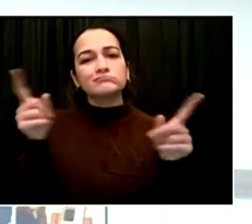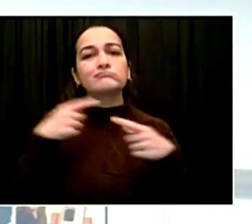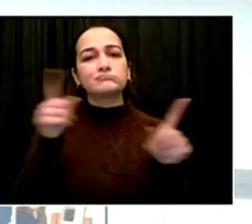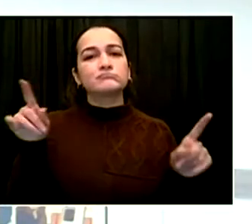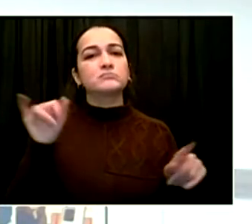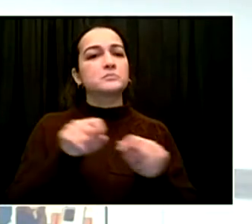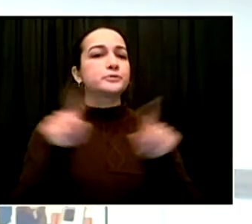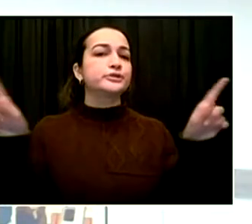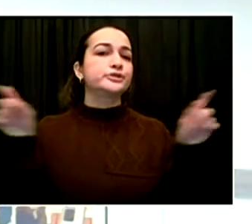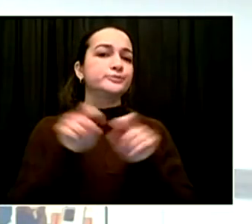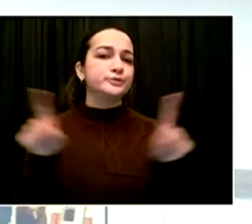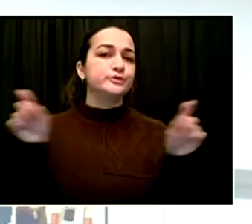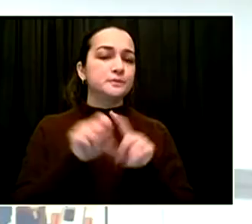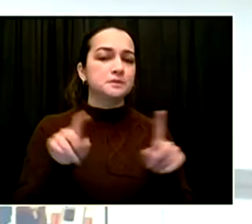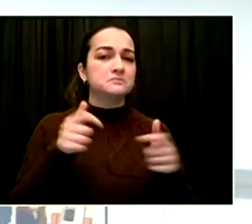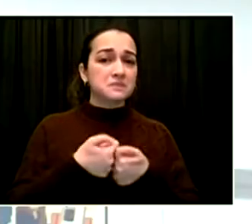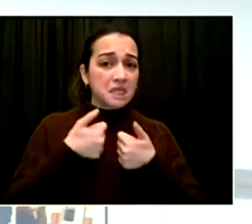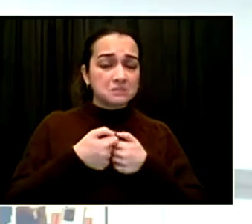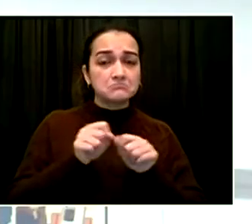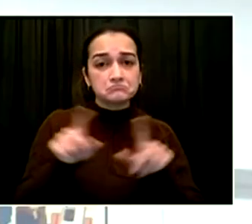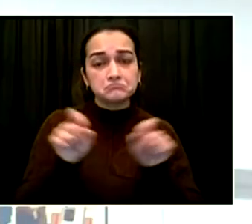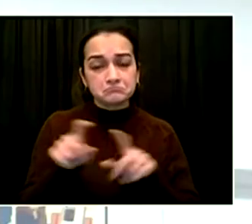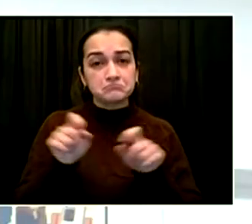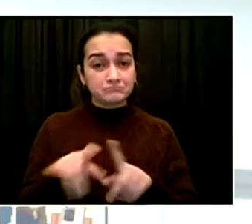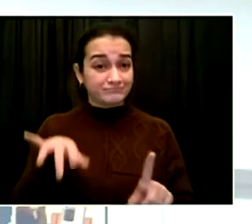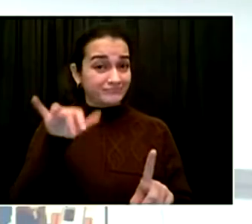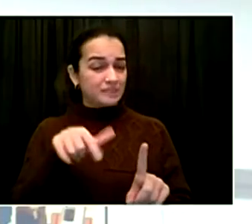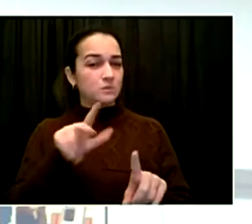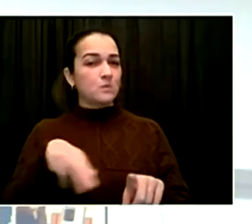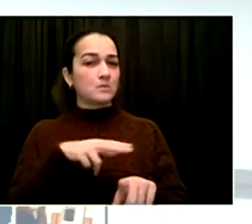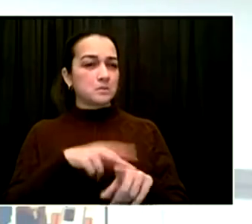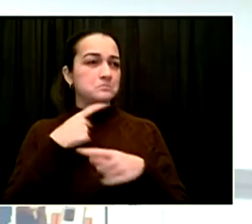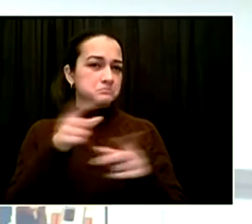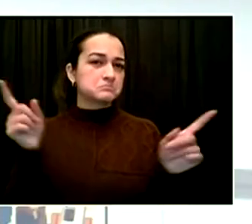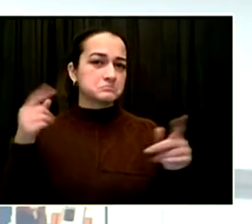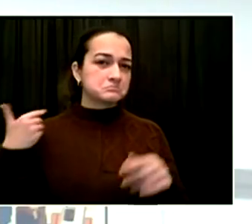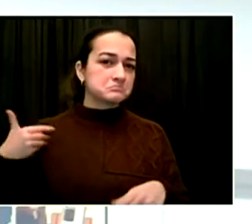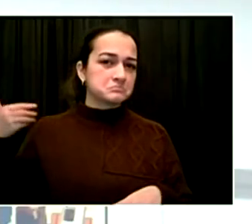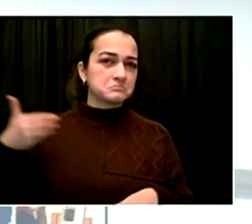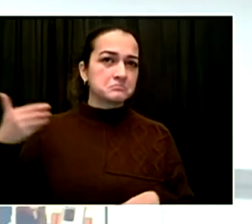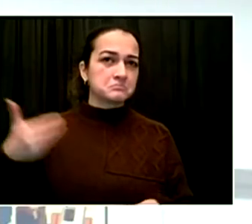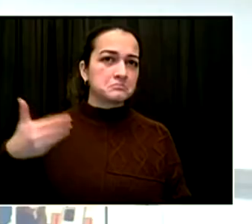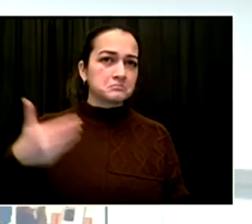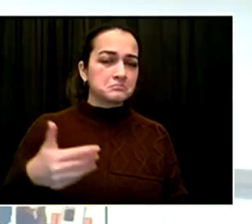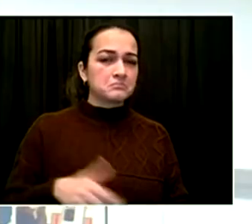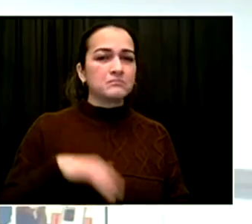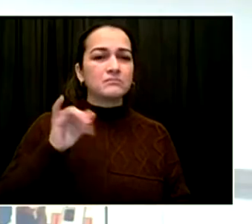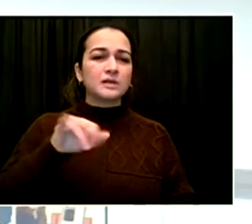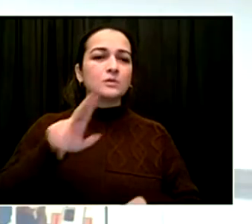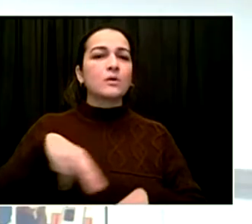COURSE WORKING WITH MEDIA AND JOURNALISTS AND ACCEPTABLING OUT MESSAGES THROUGH TEXT